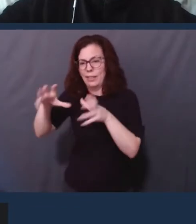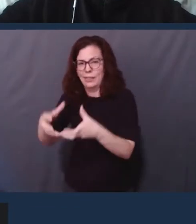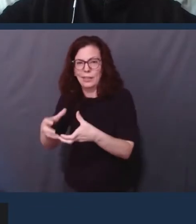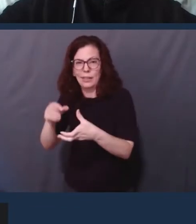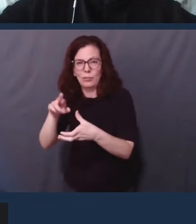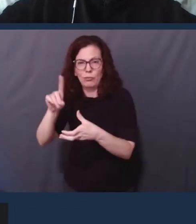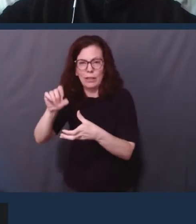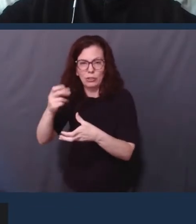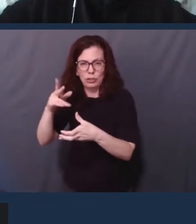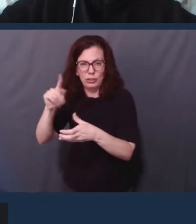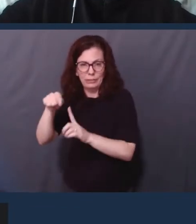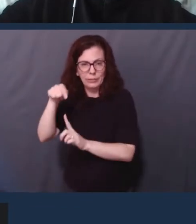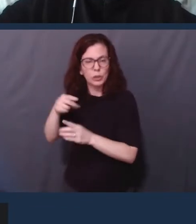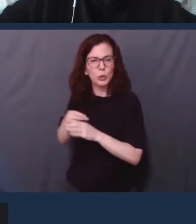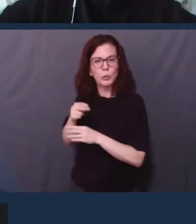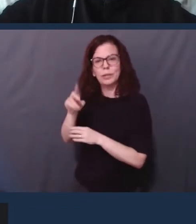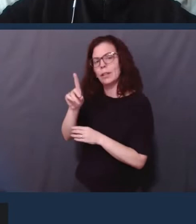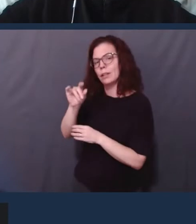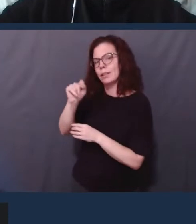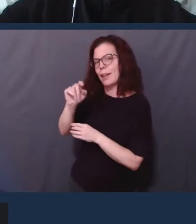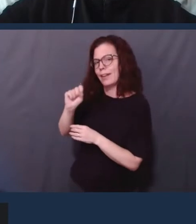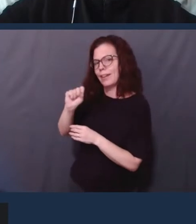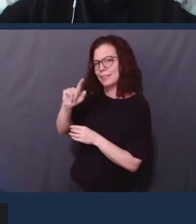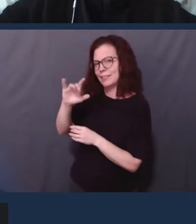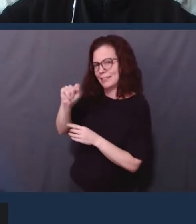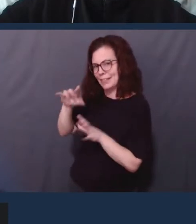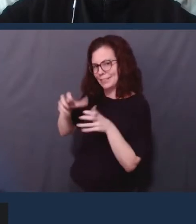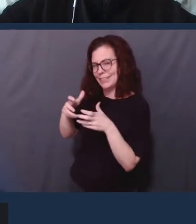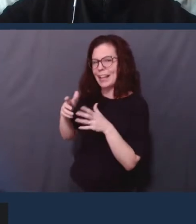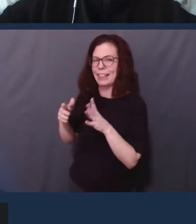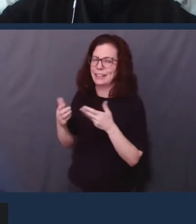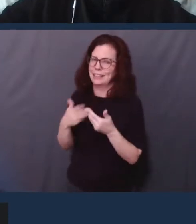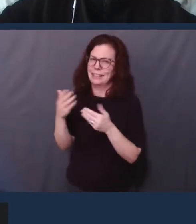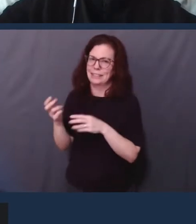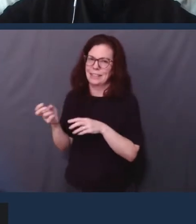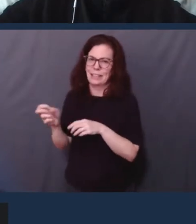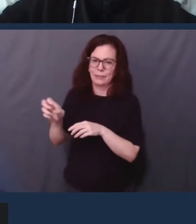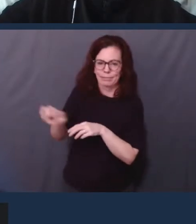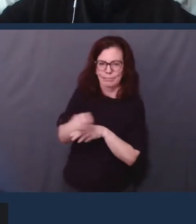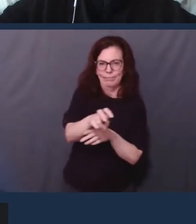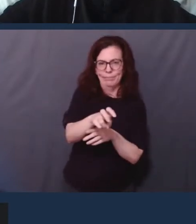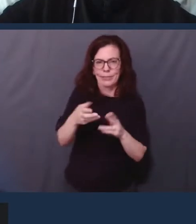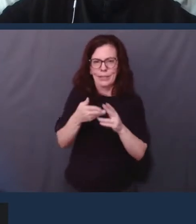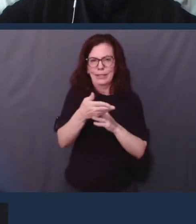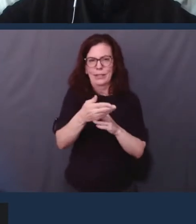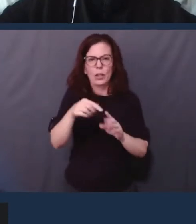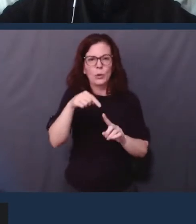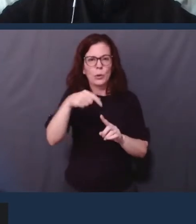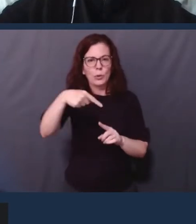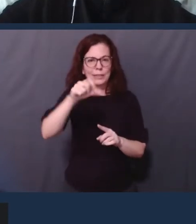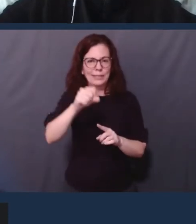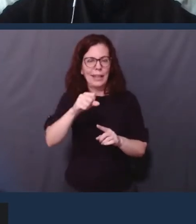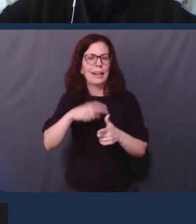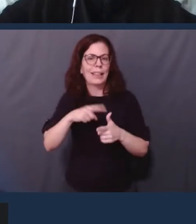and you can easily seamlessly connect it to QuickSight and then start asking questions. So all of your data sitting in Redshift